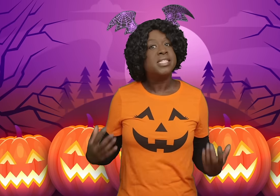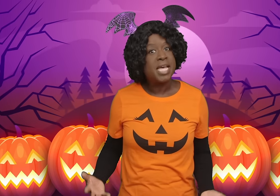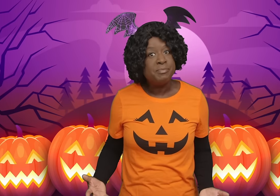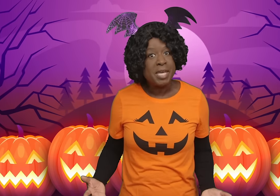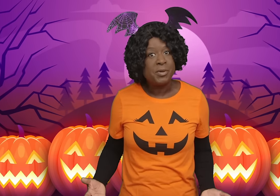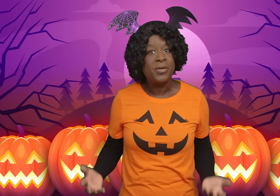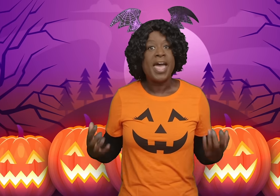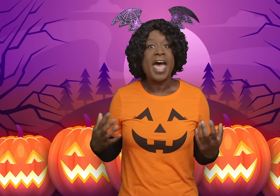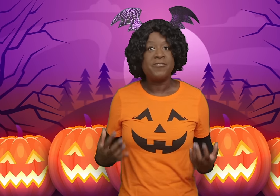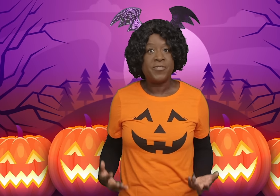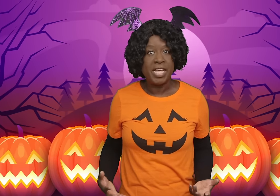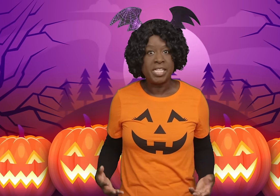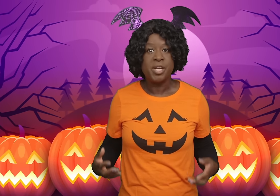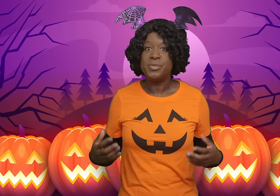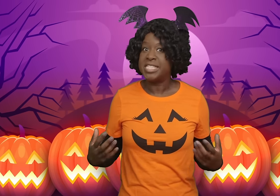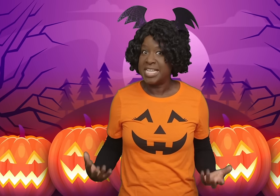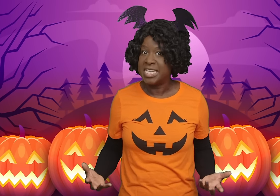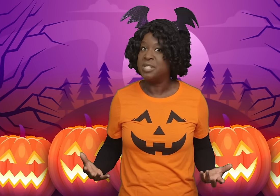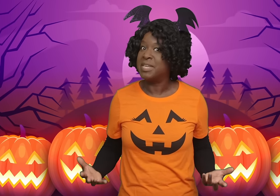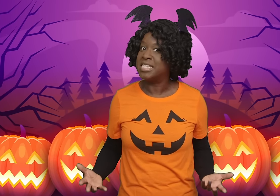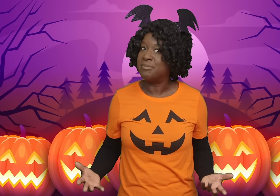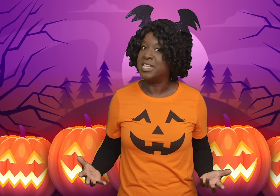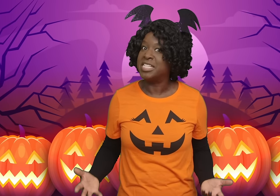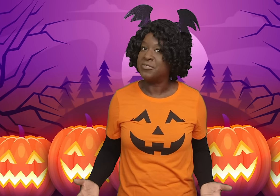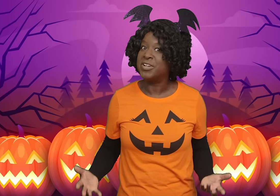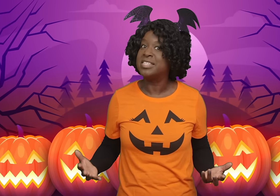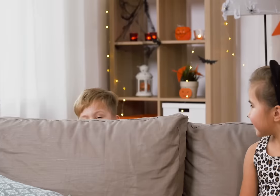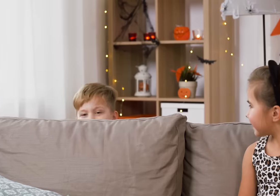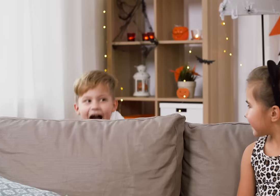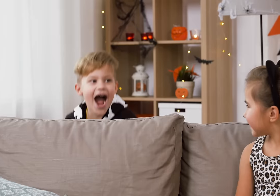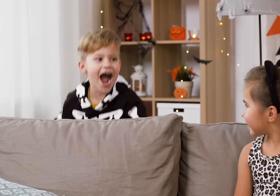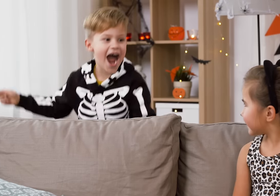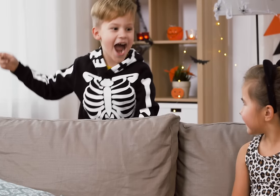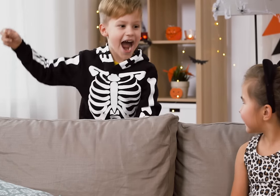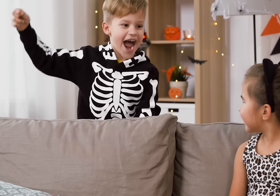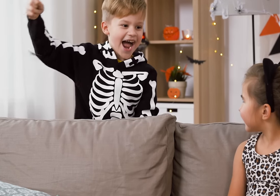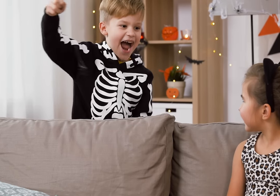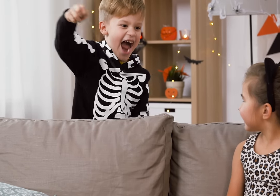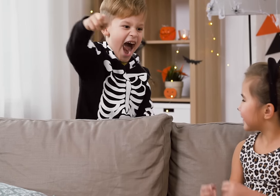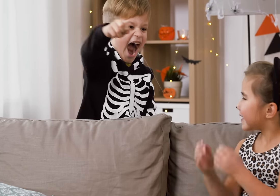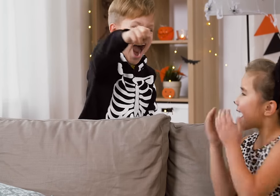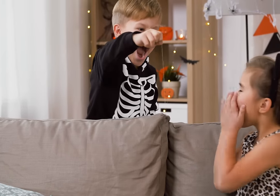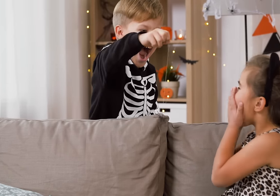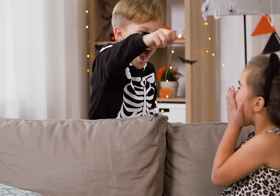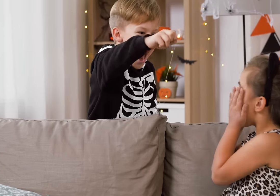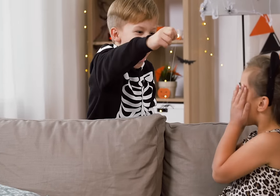Some people have fun pretending to be something different scary. So they might put on a scary costume.